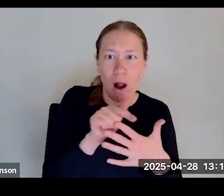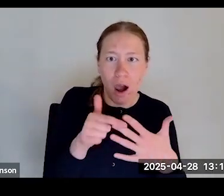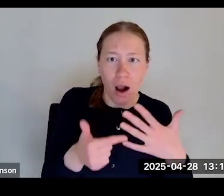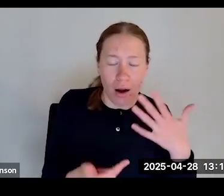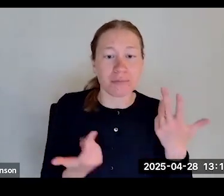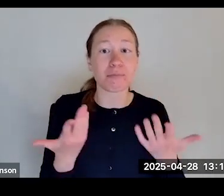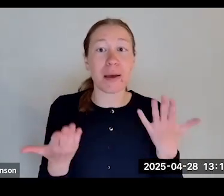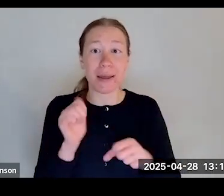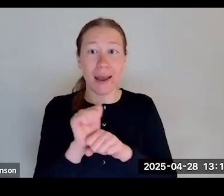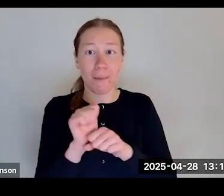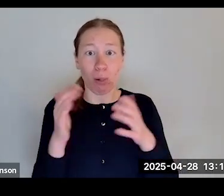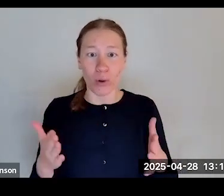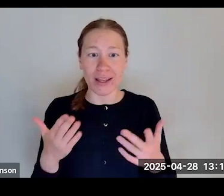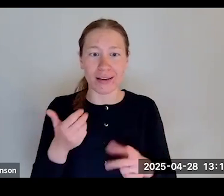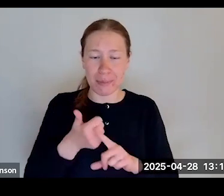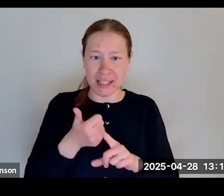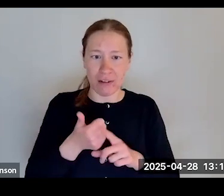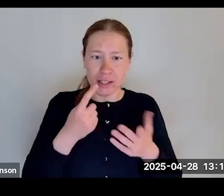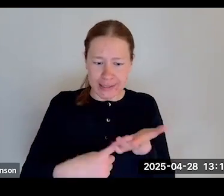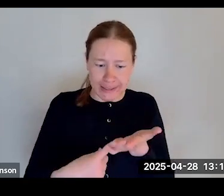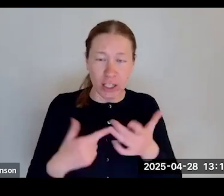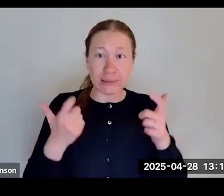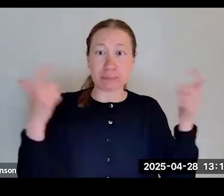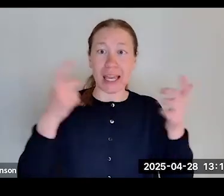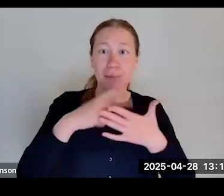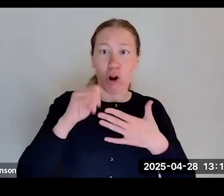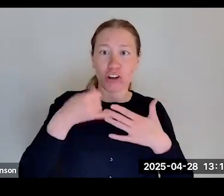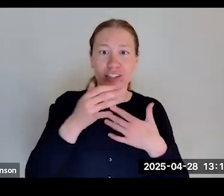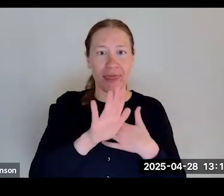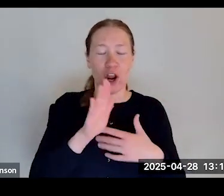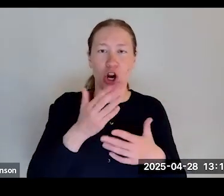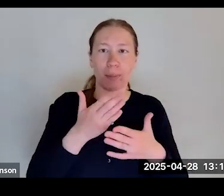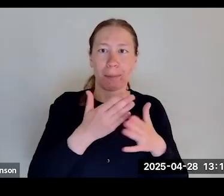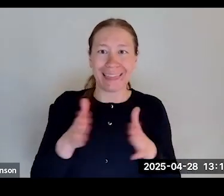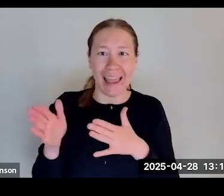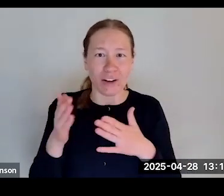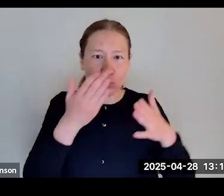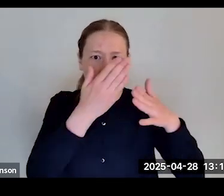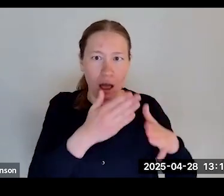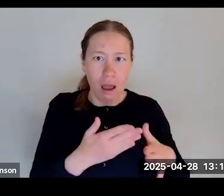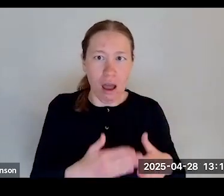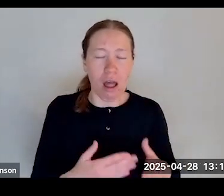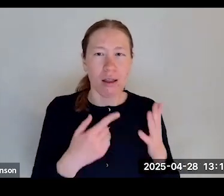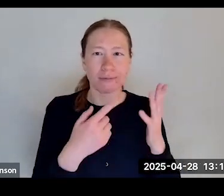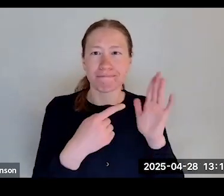about the large scale project they have and their plan for breaking it down with more short-term deadlines to keep themselves on pace.